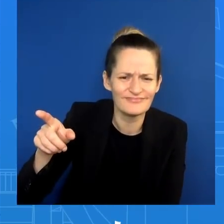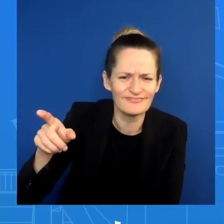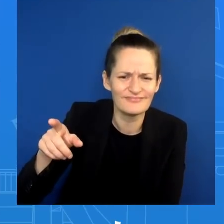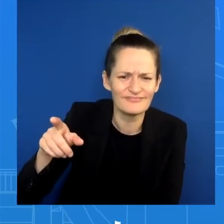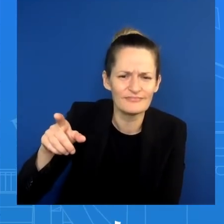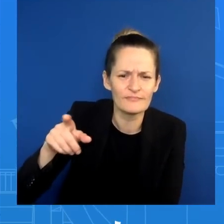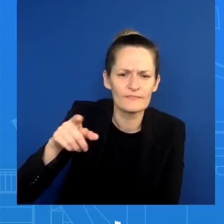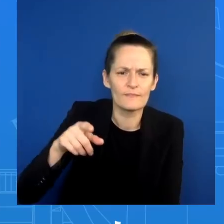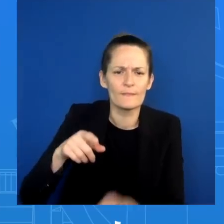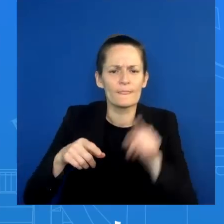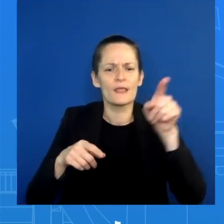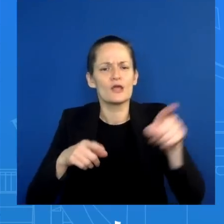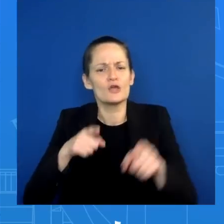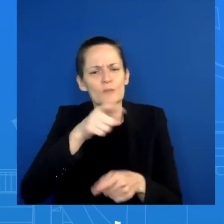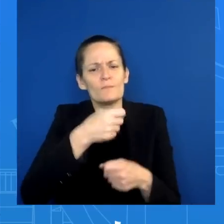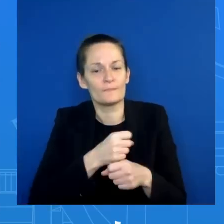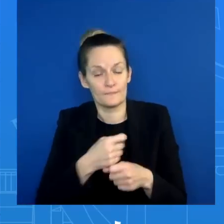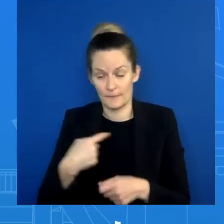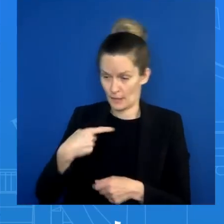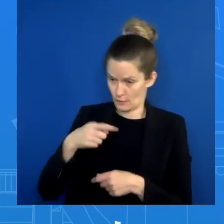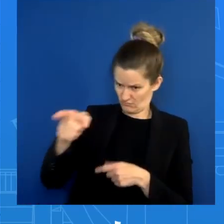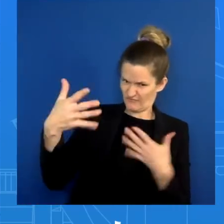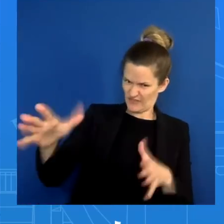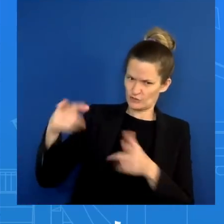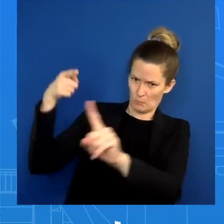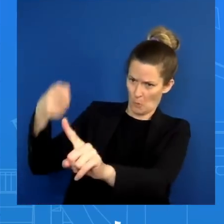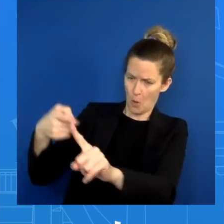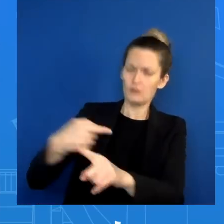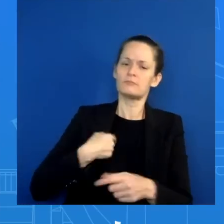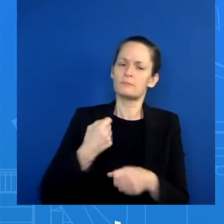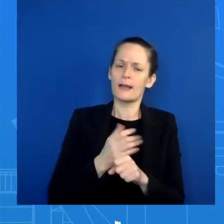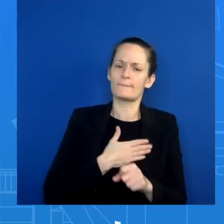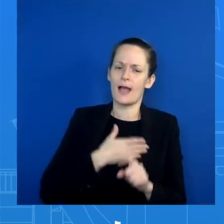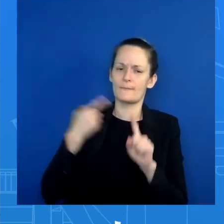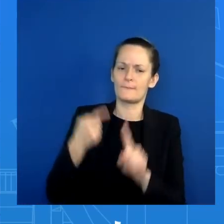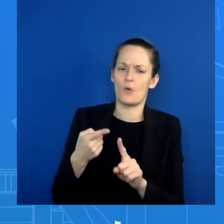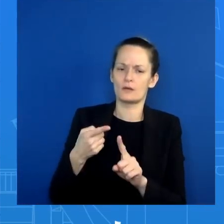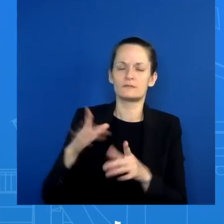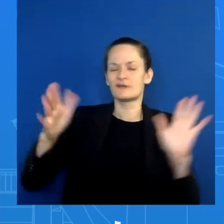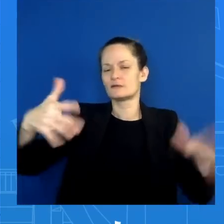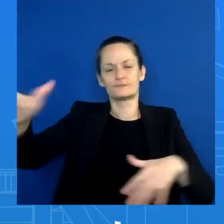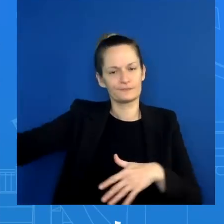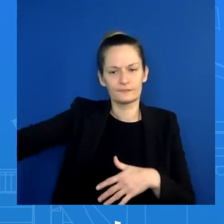I'm going to move on because we are we are actually running out of time. Go ahead. Way, way in the back. Go ahead.